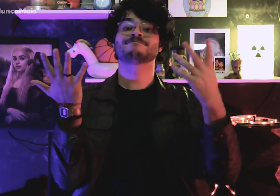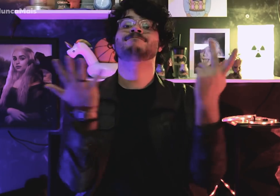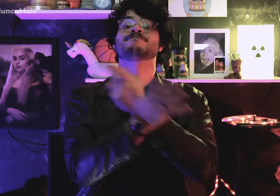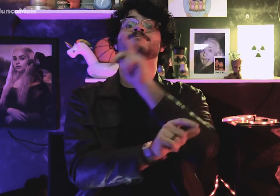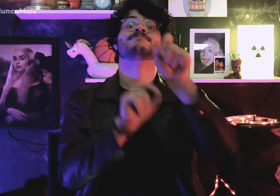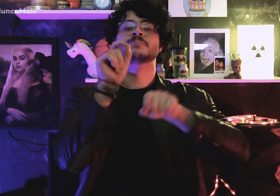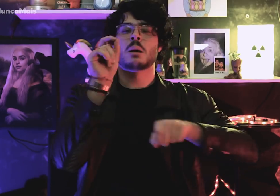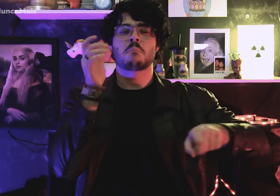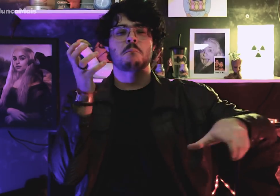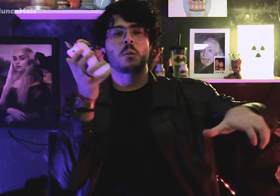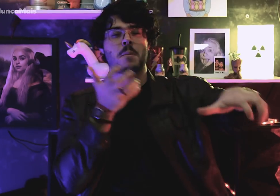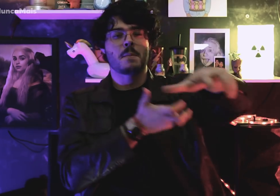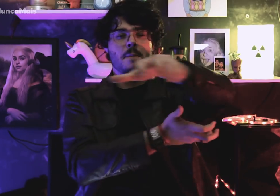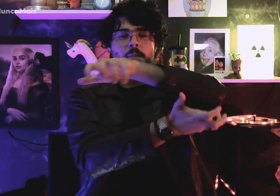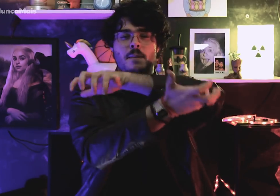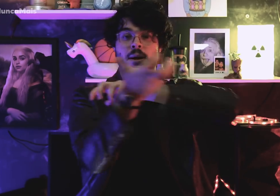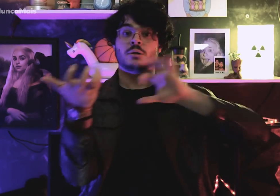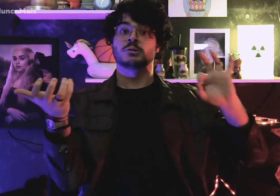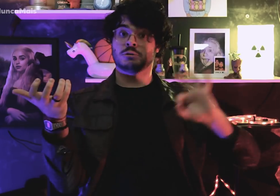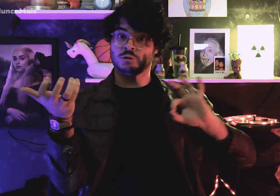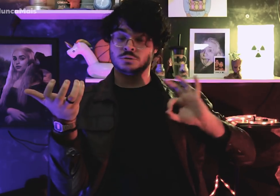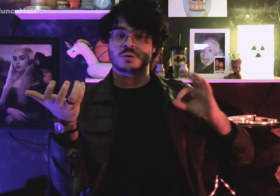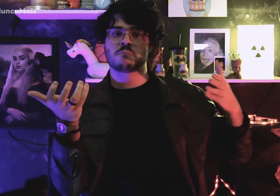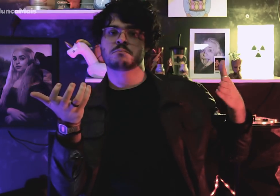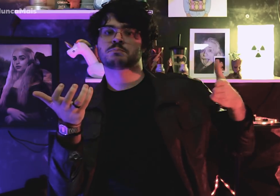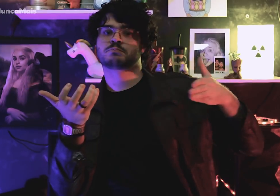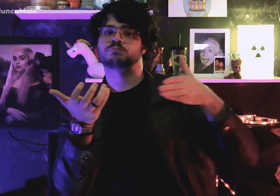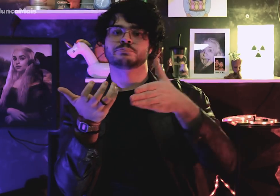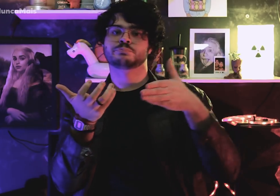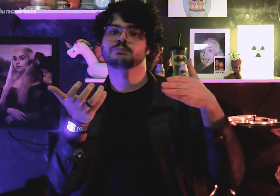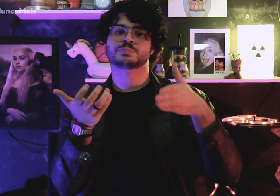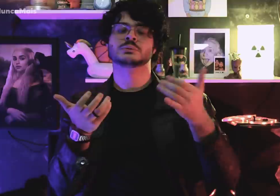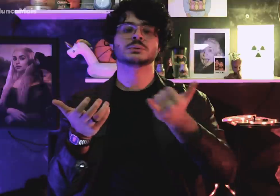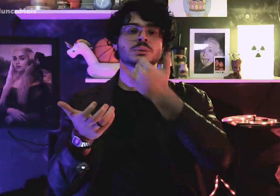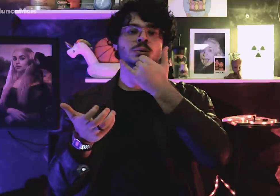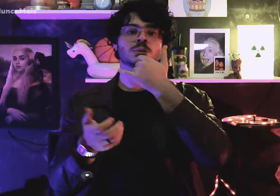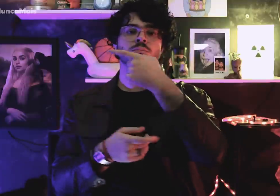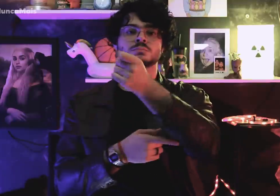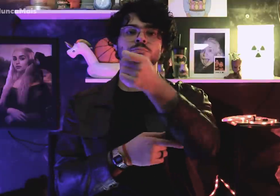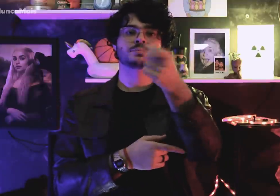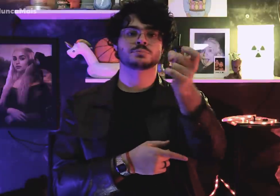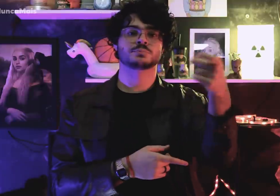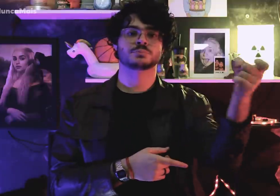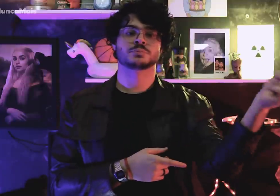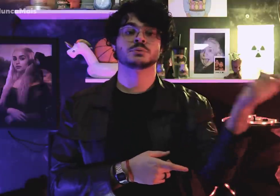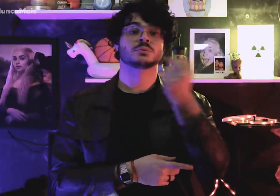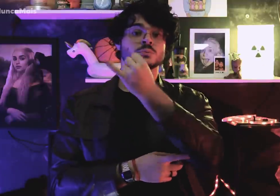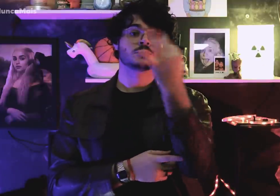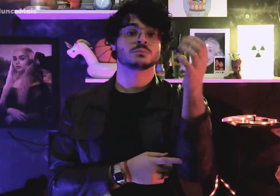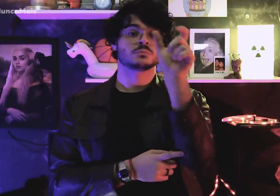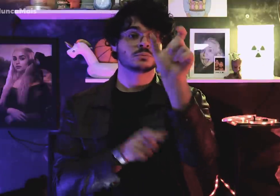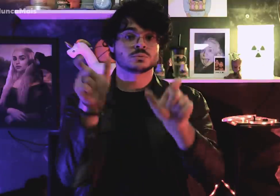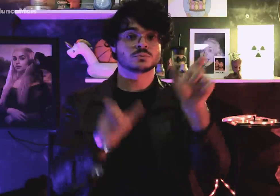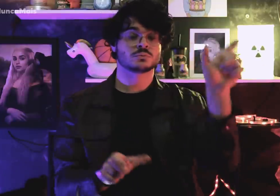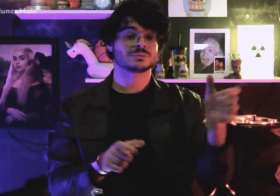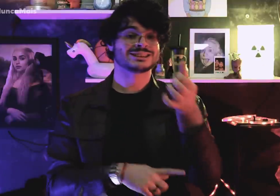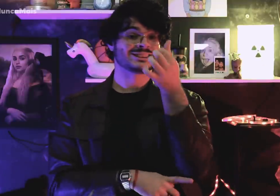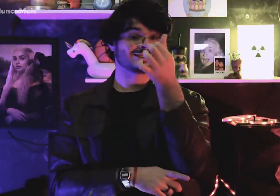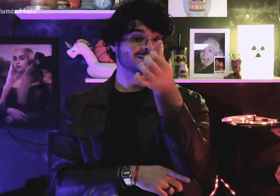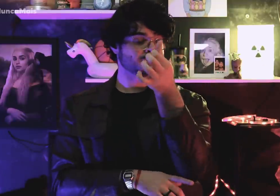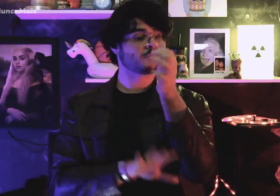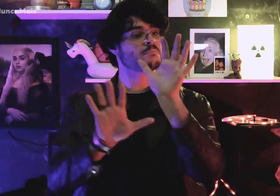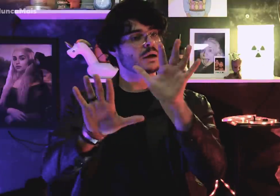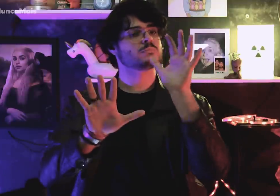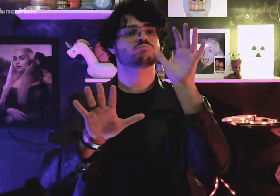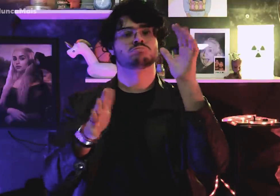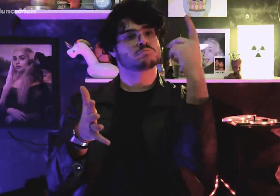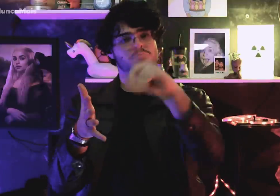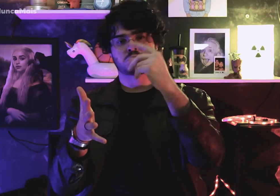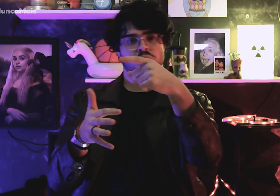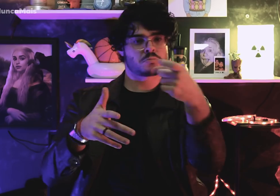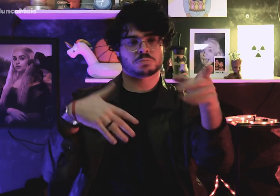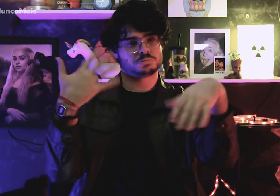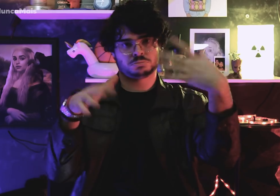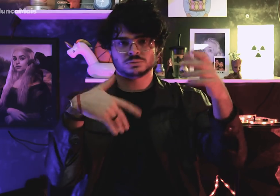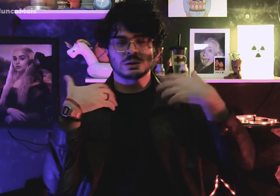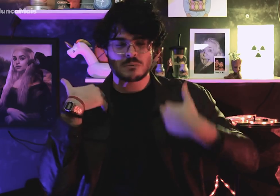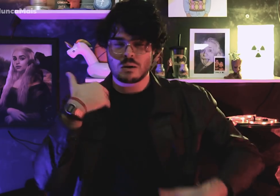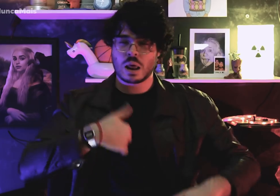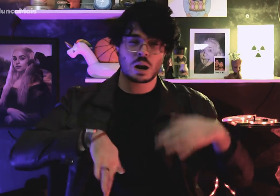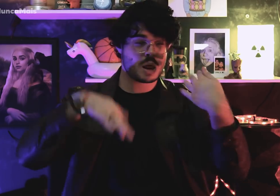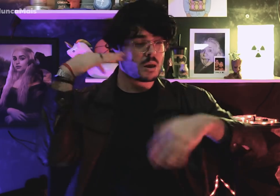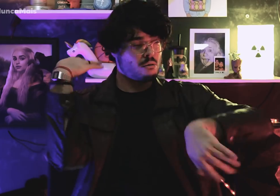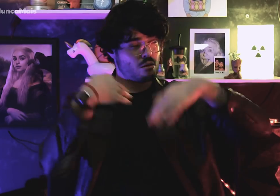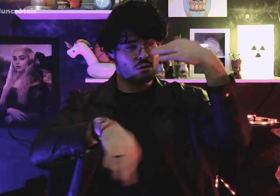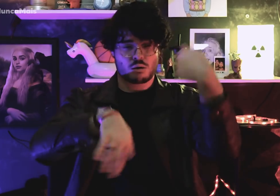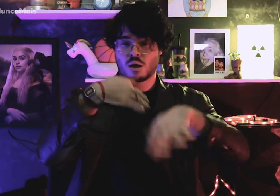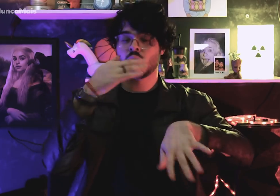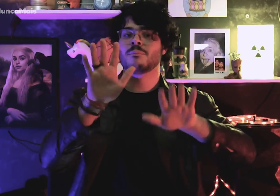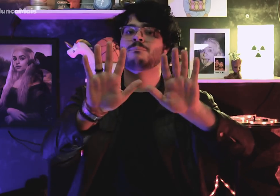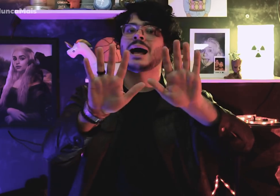Six people were wounded by gunshots during the invasion of the military police.